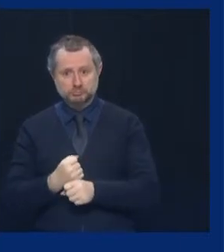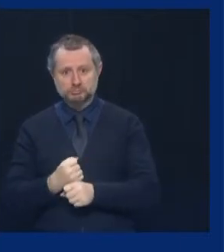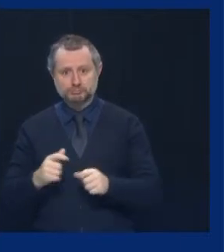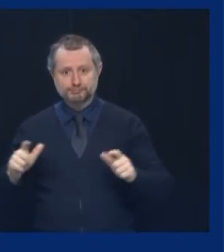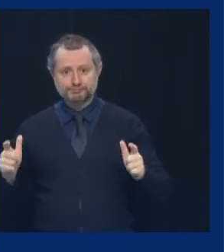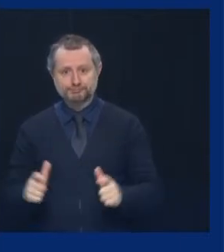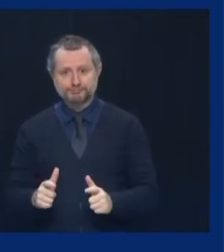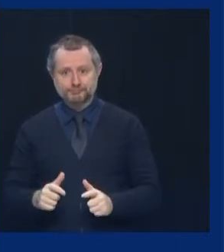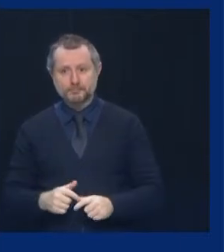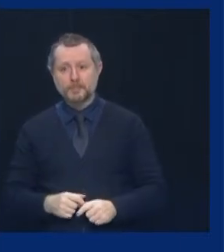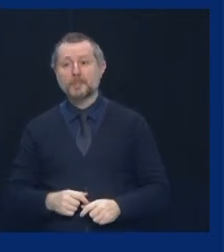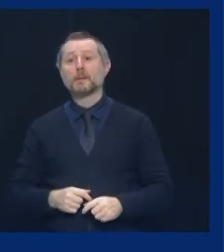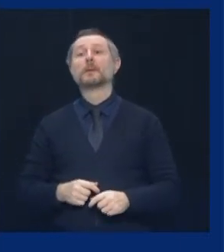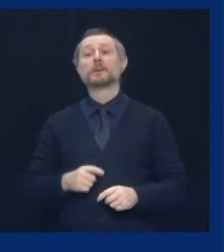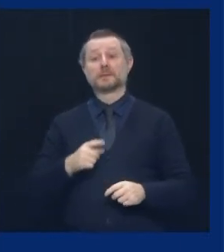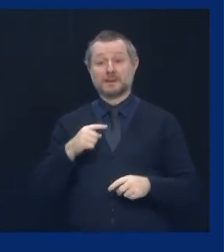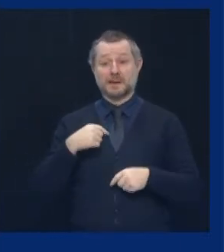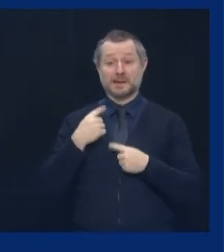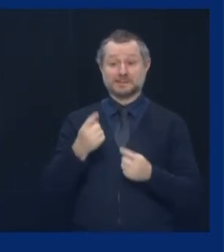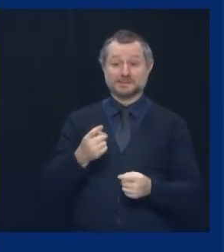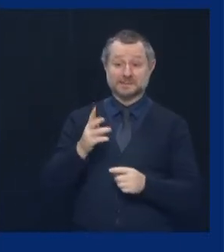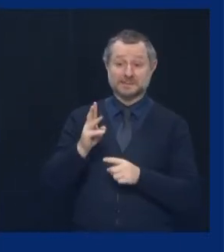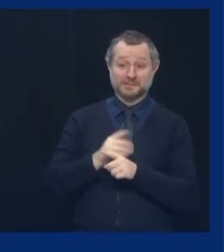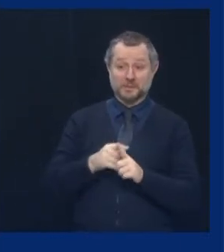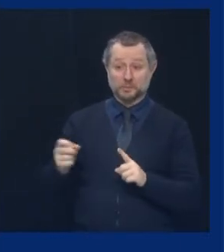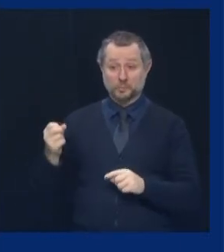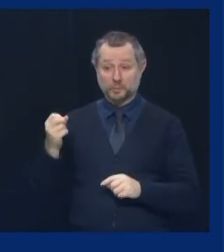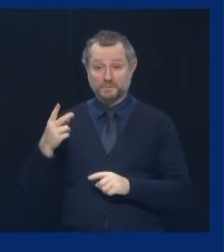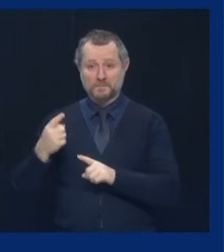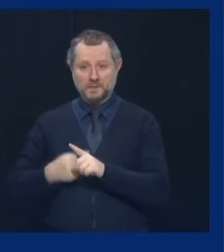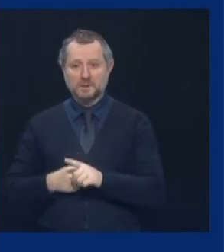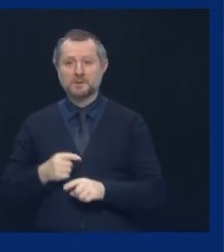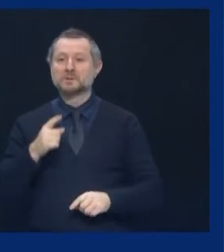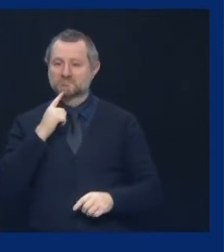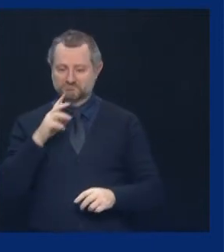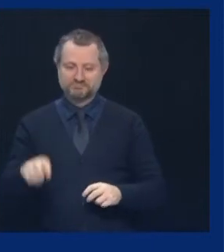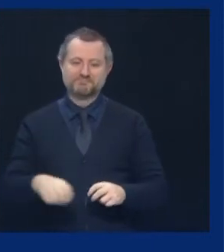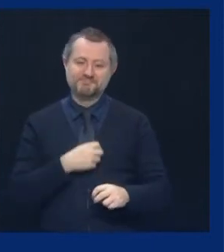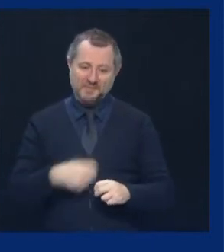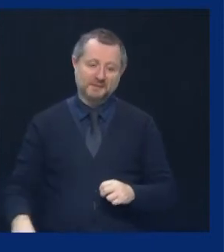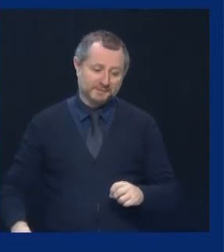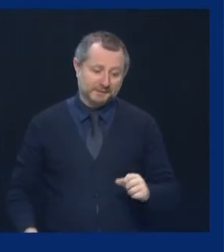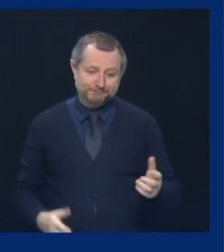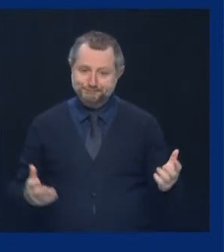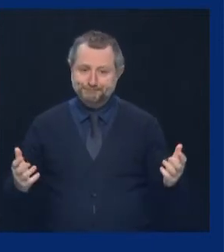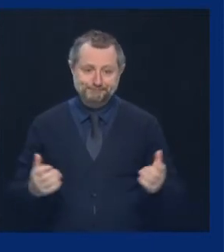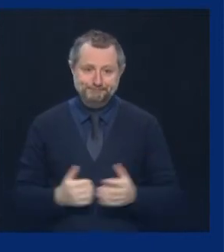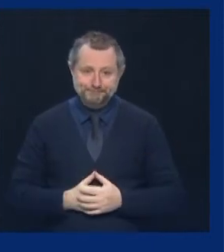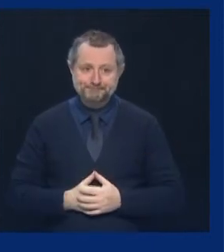12-MONTH PERIOD IN 2020.